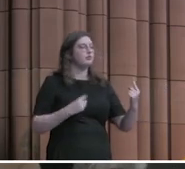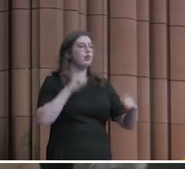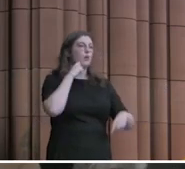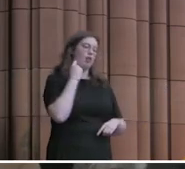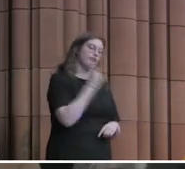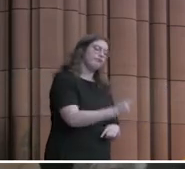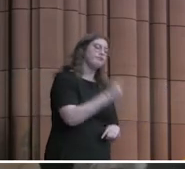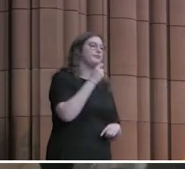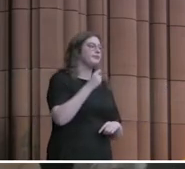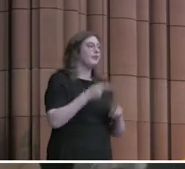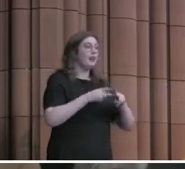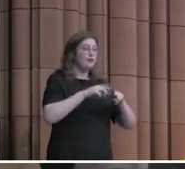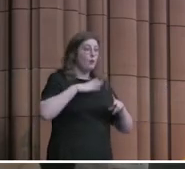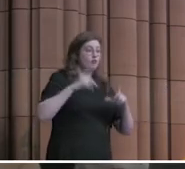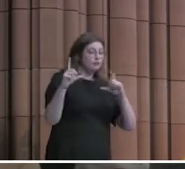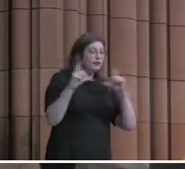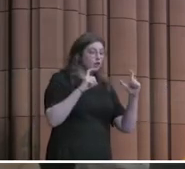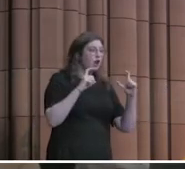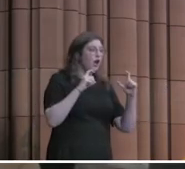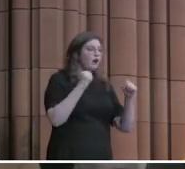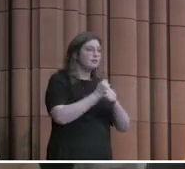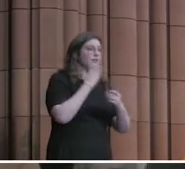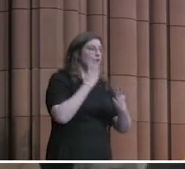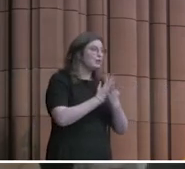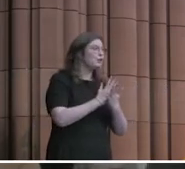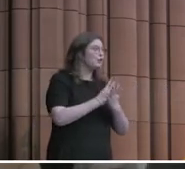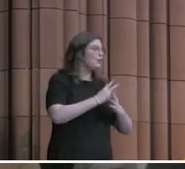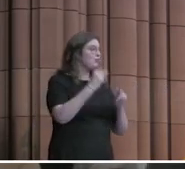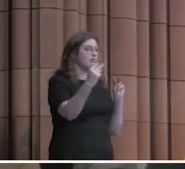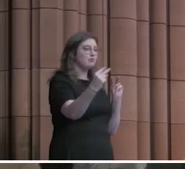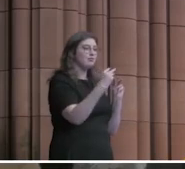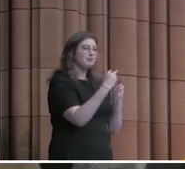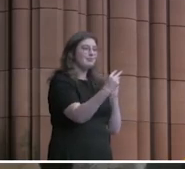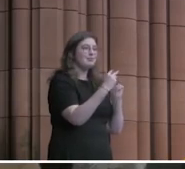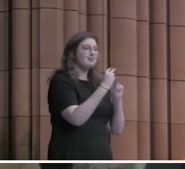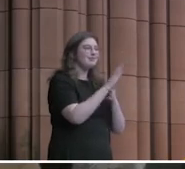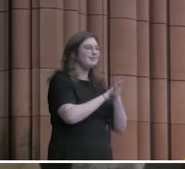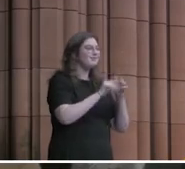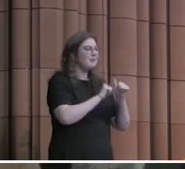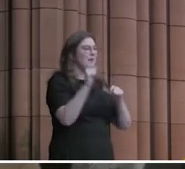And if you want to get your photo taken, make sure you're looking straight at me. So then you get the best photo.